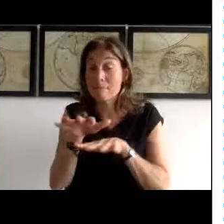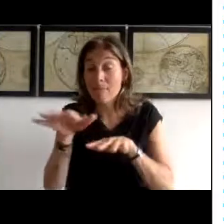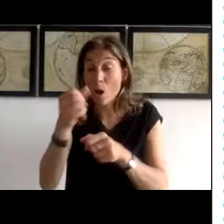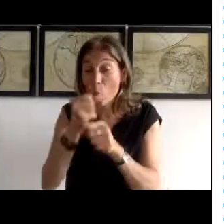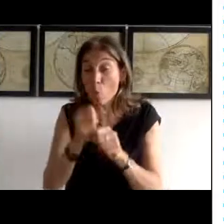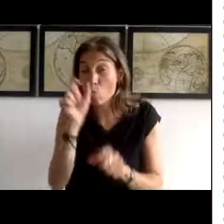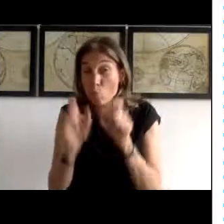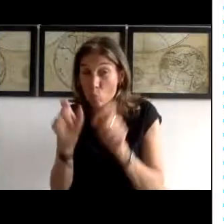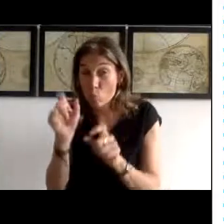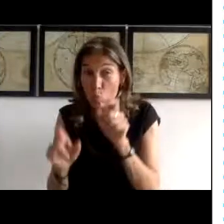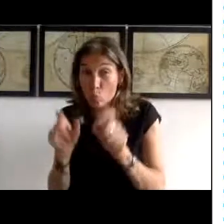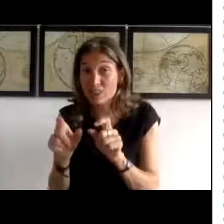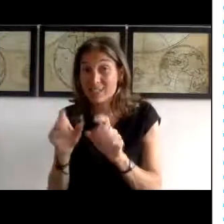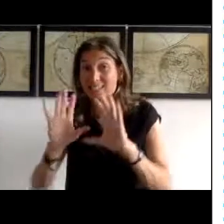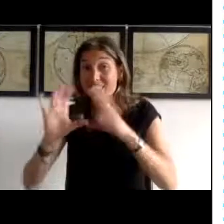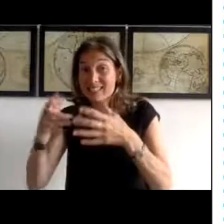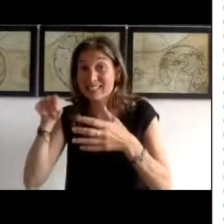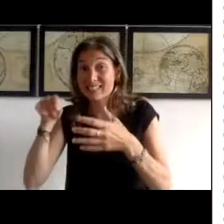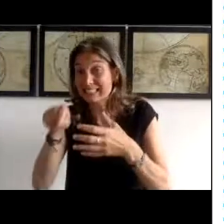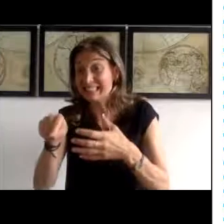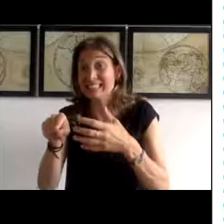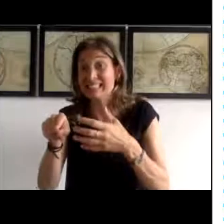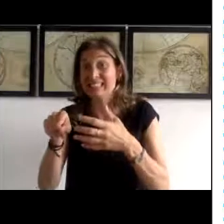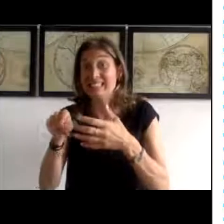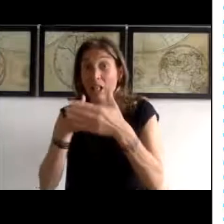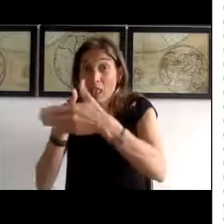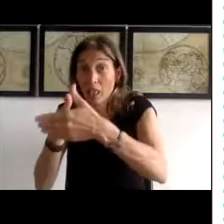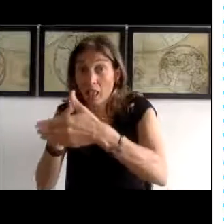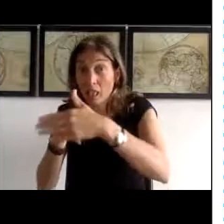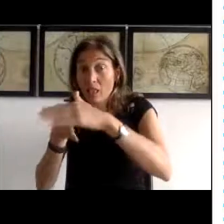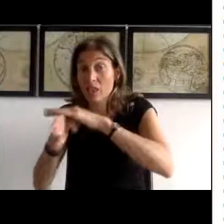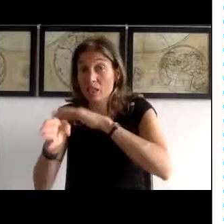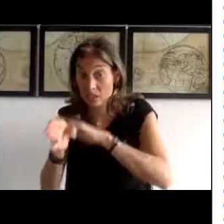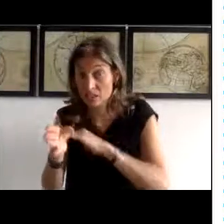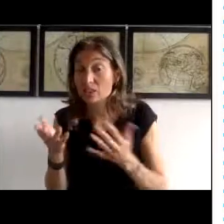or at the level of the national agency so we build knowledge in that area.